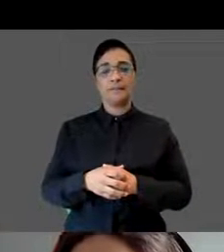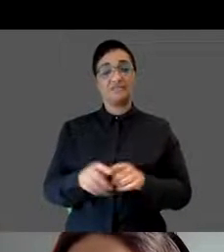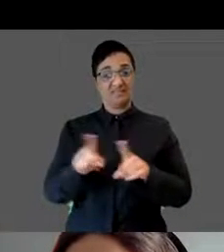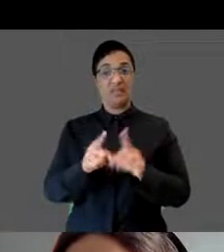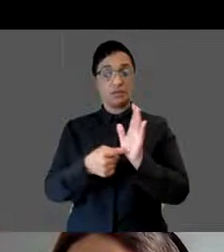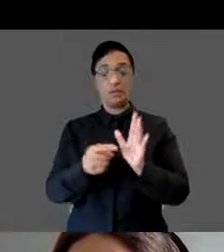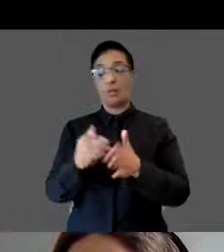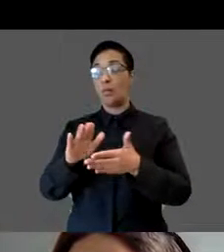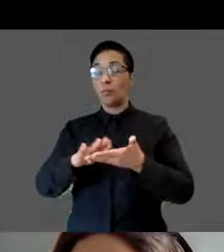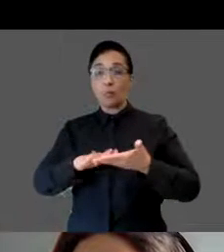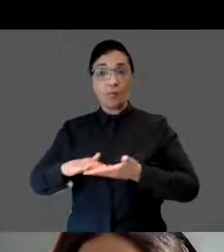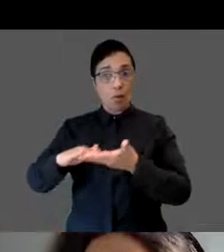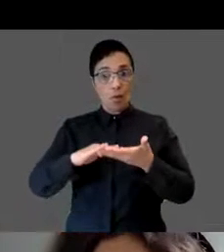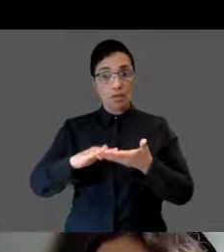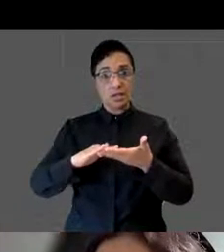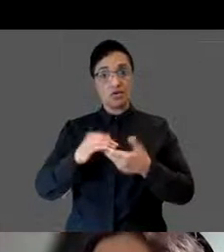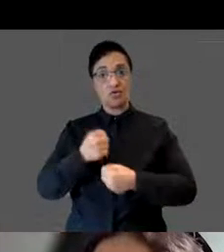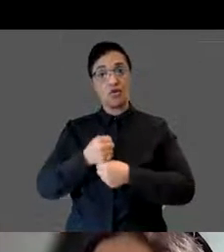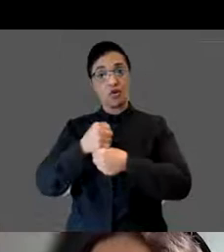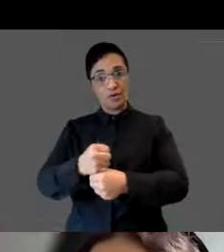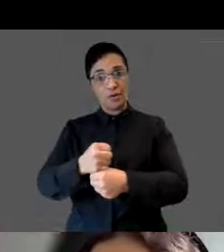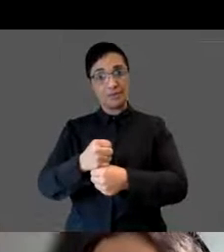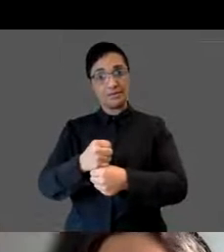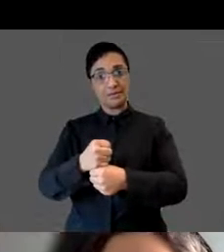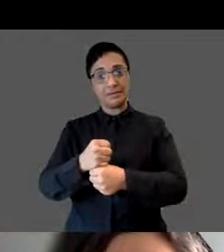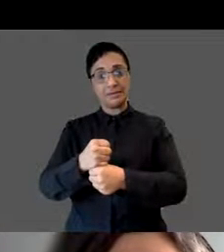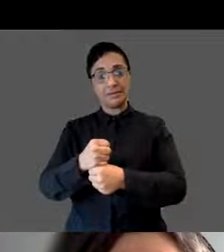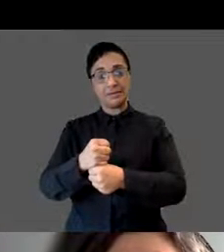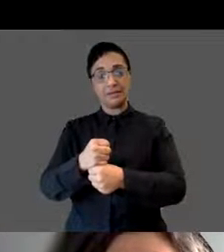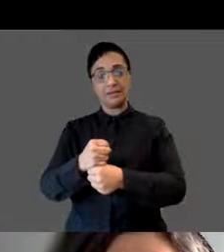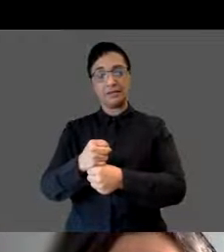that are specific for a disability type.